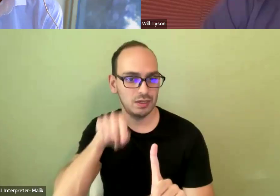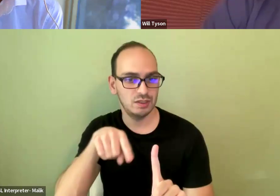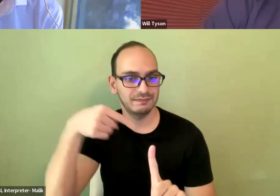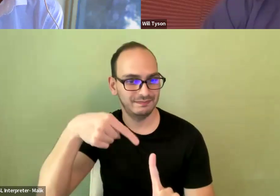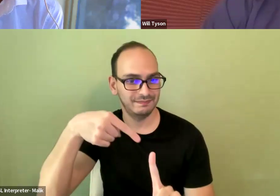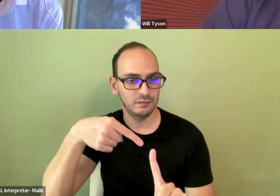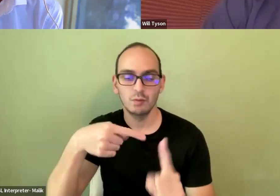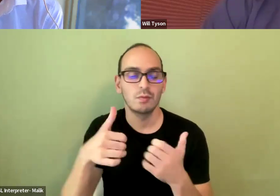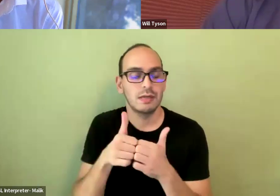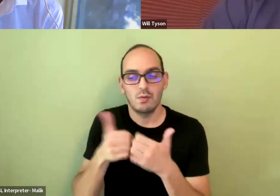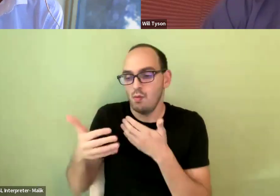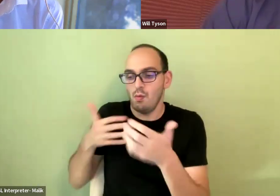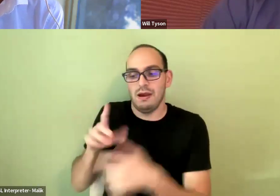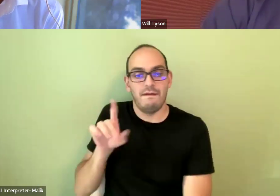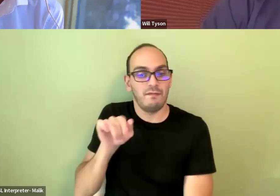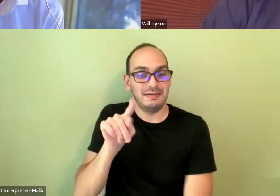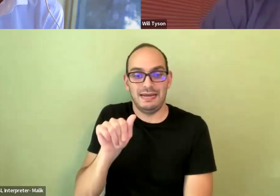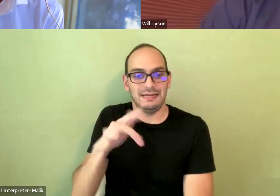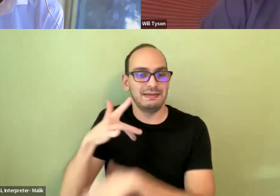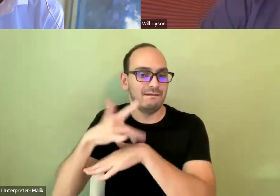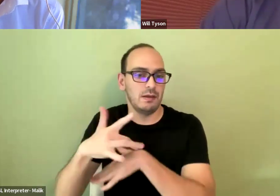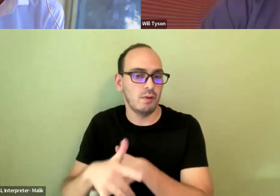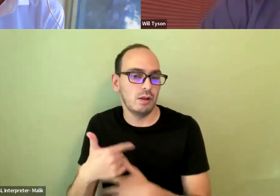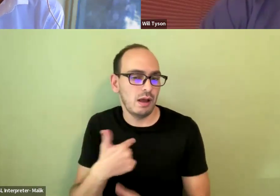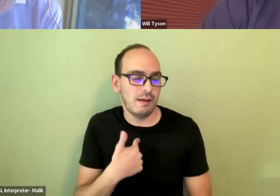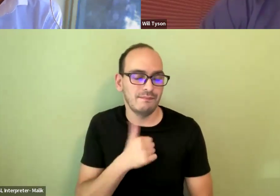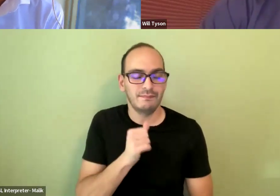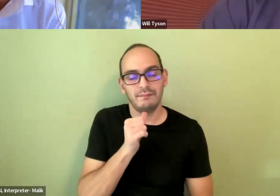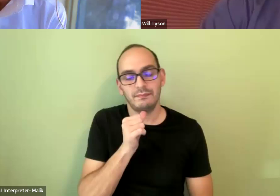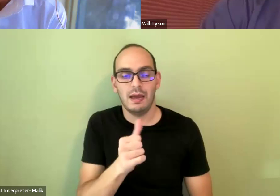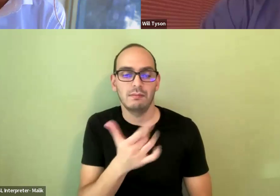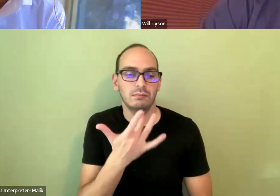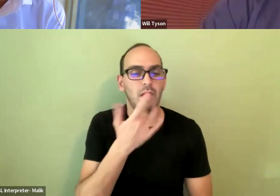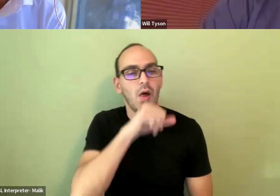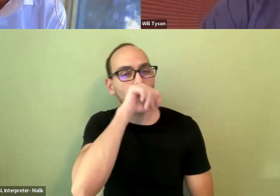With whatever data is available. And I am not particularly wed one way or the other.